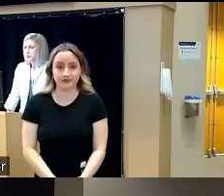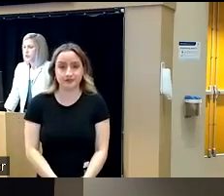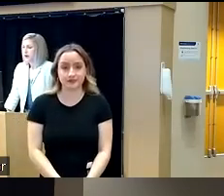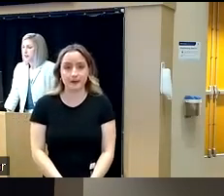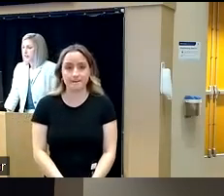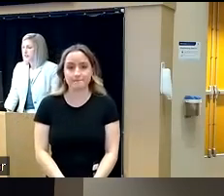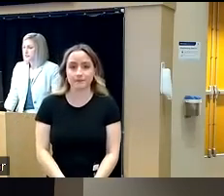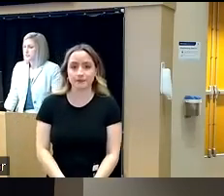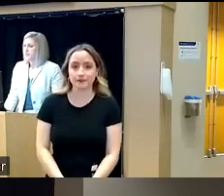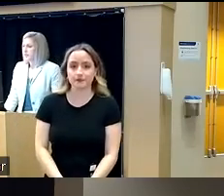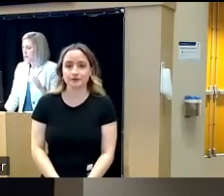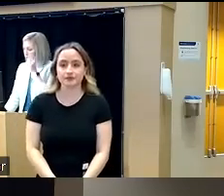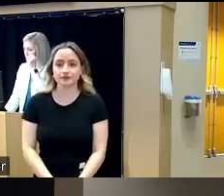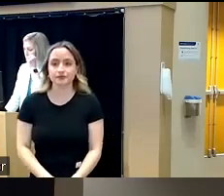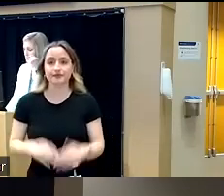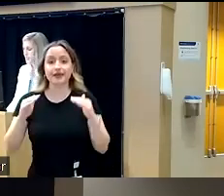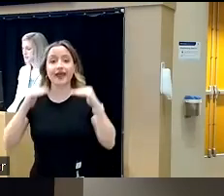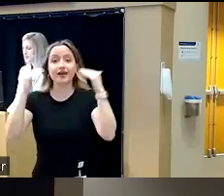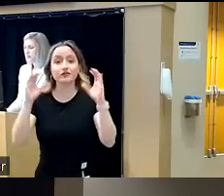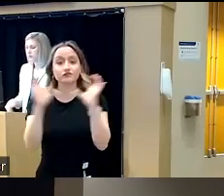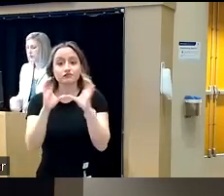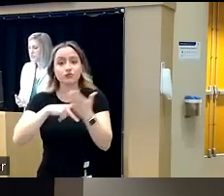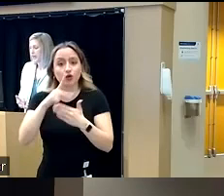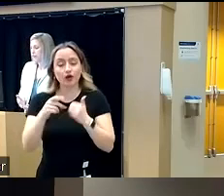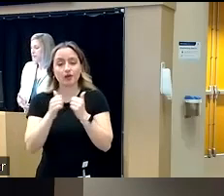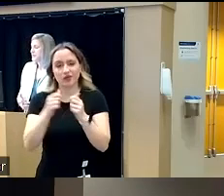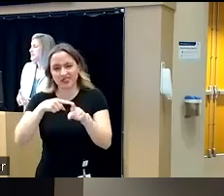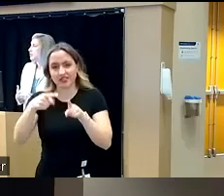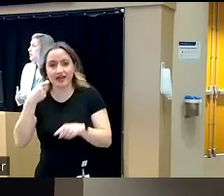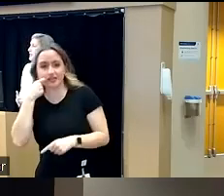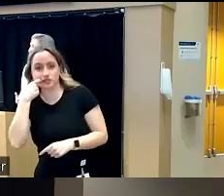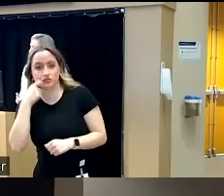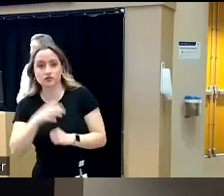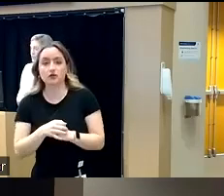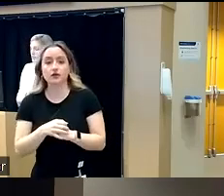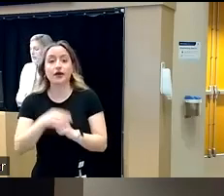so our Advanced certificate program in addictions the rationale for this is it creates professional